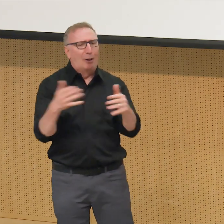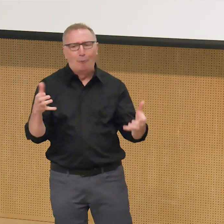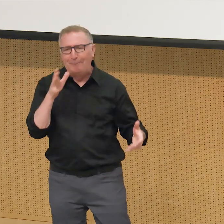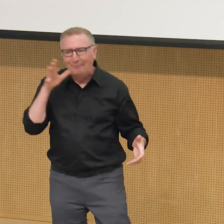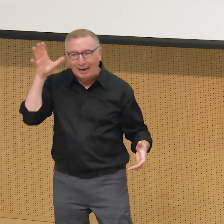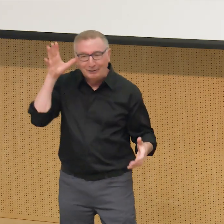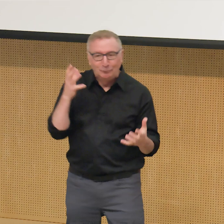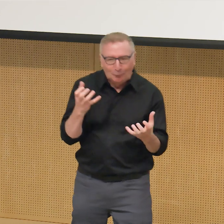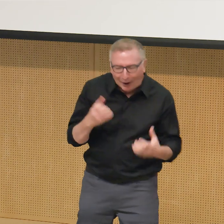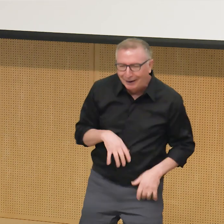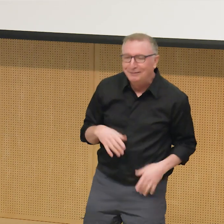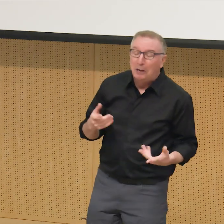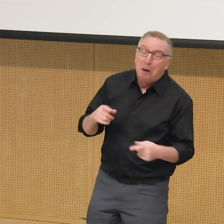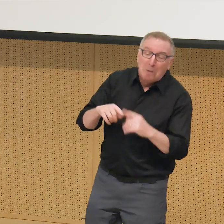OK. Gotta do what the parents want.